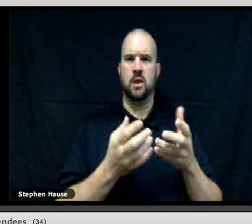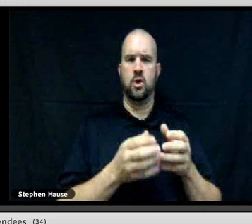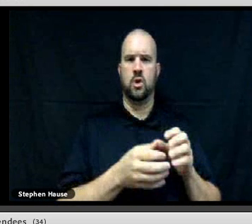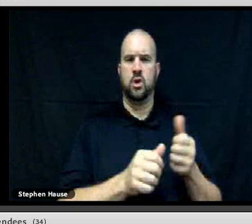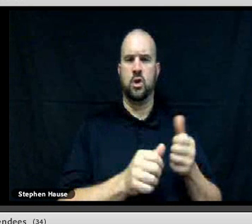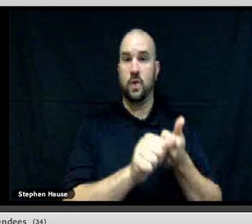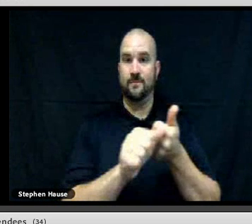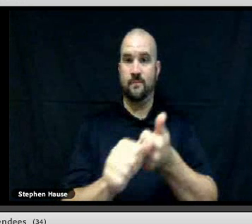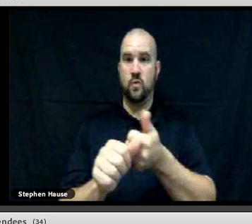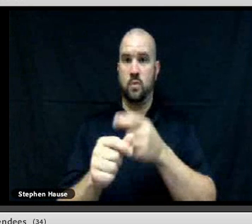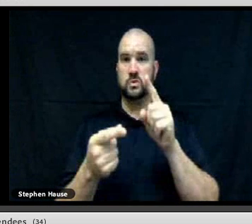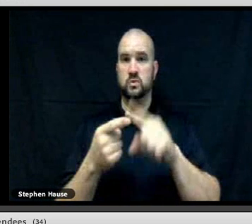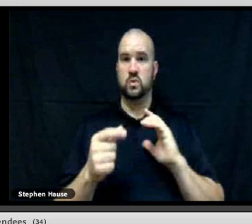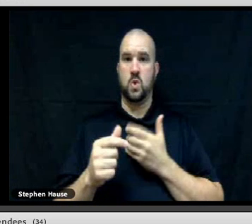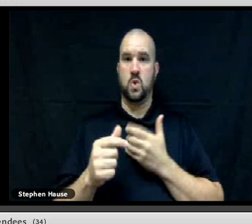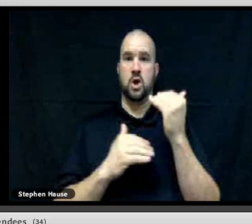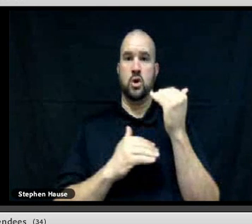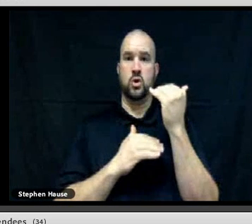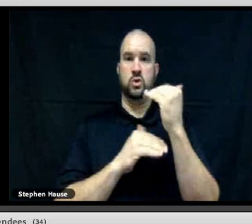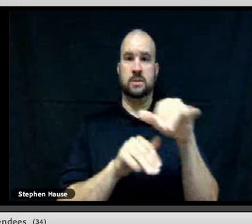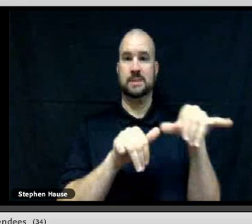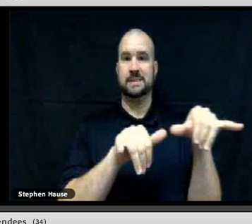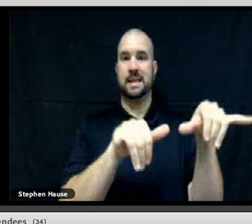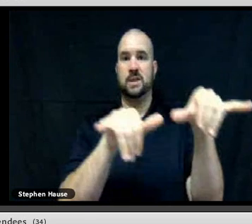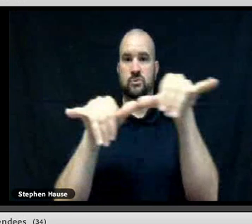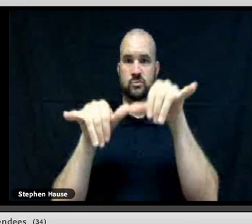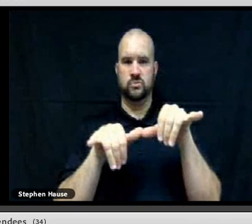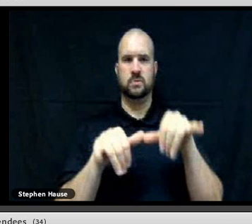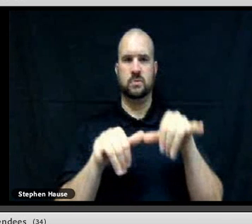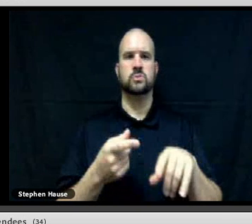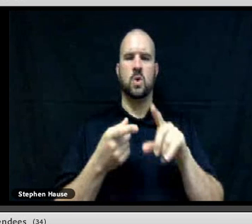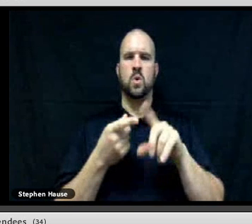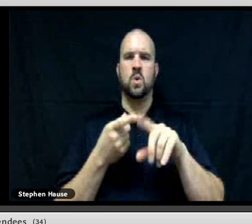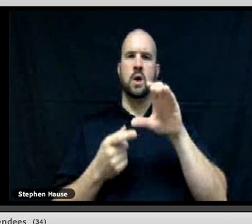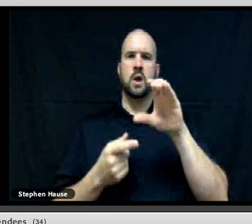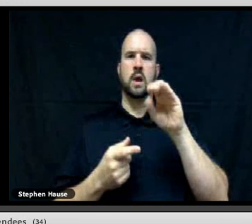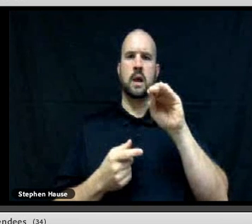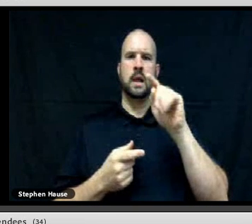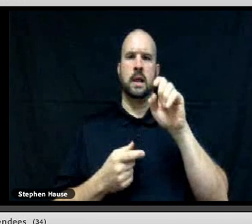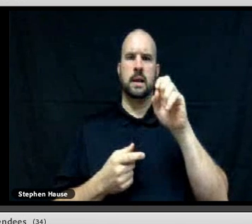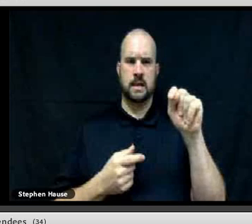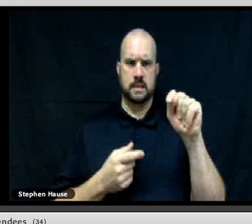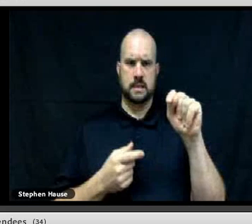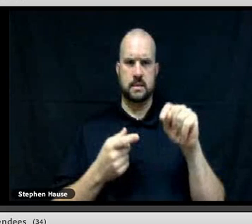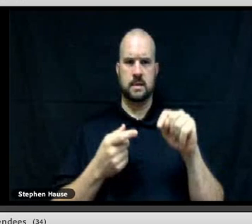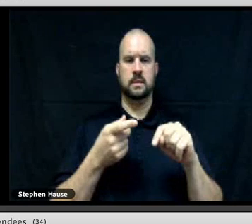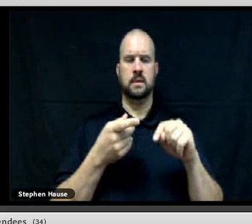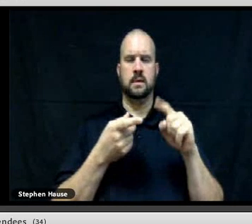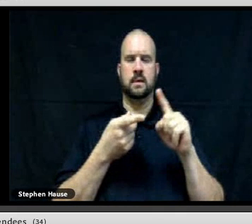So, when it comes to content in your metadata records, uh, this literally means what actually goes into the fields,